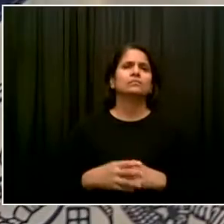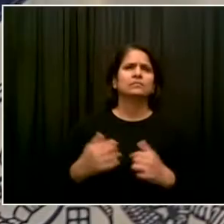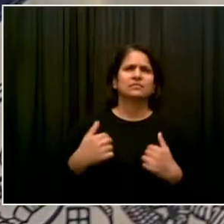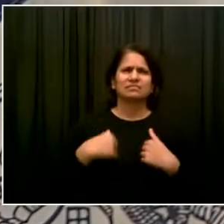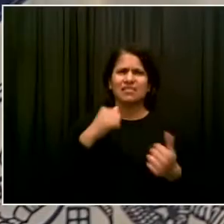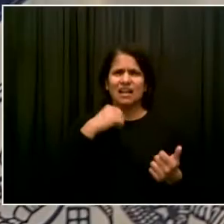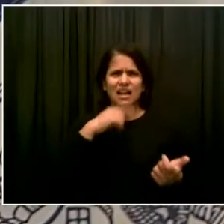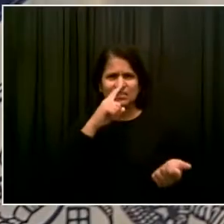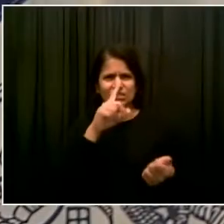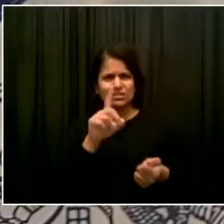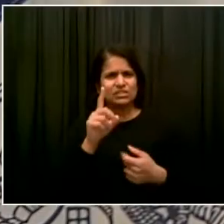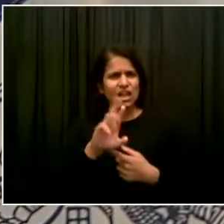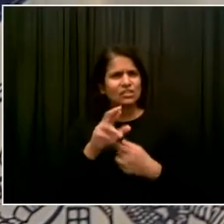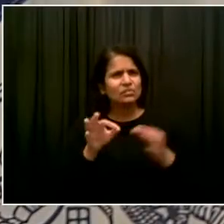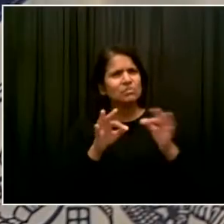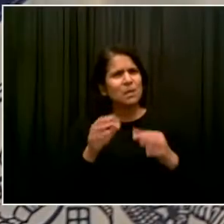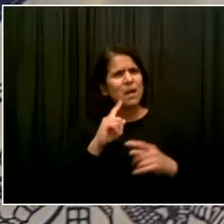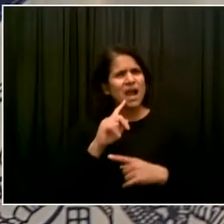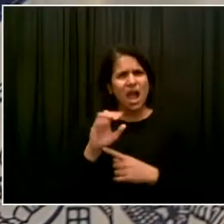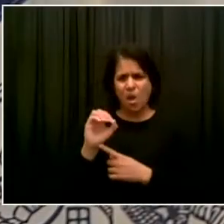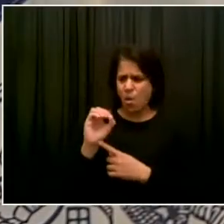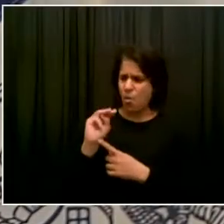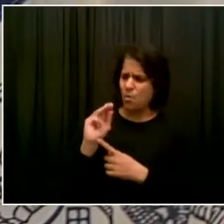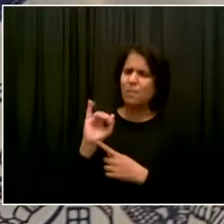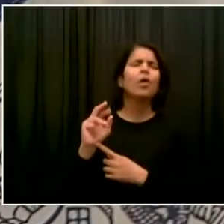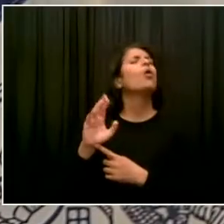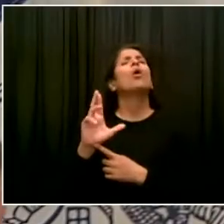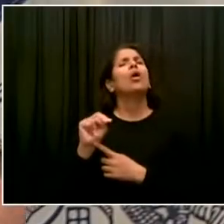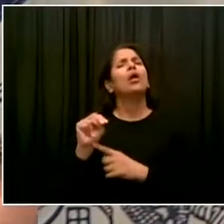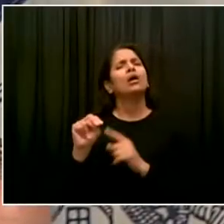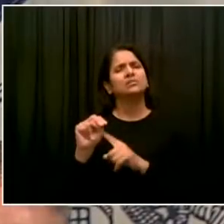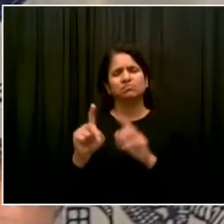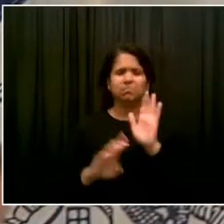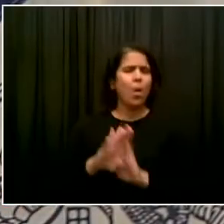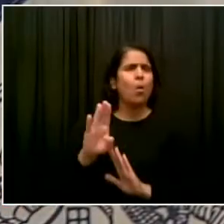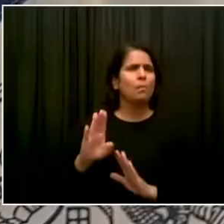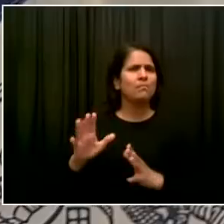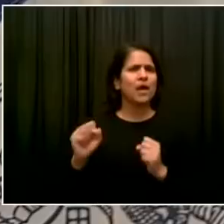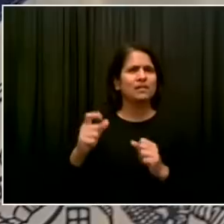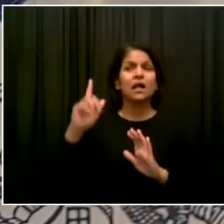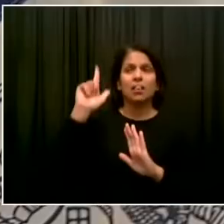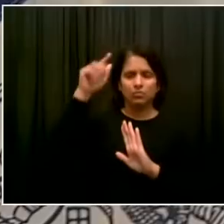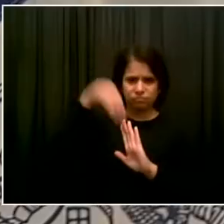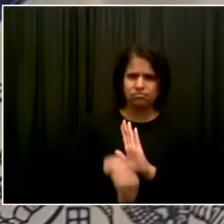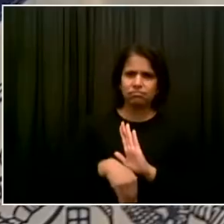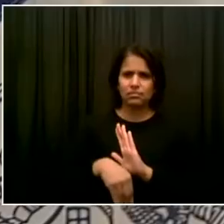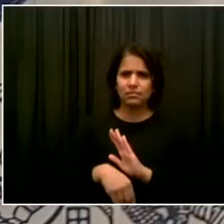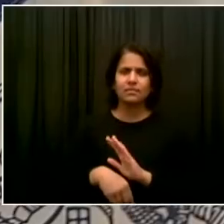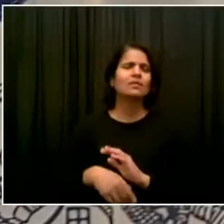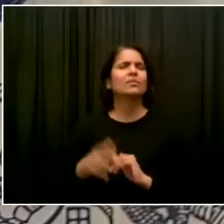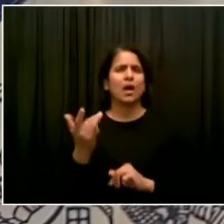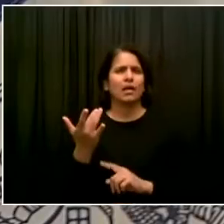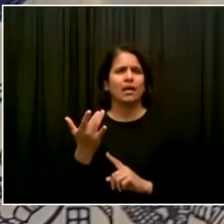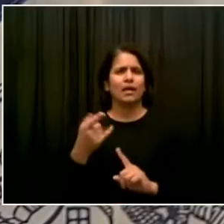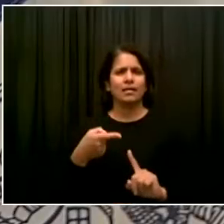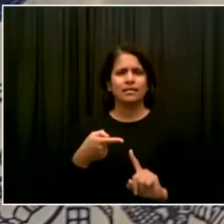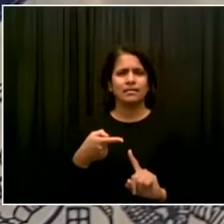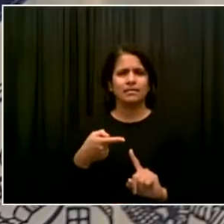CASES. I WAS HOPING YOU MIGHT BE ABLE TO